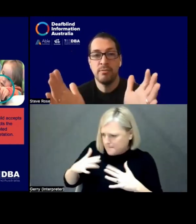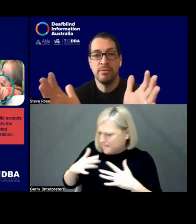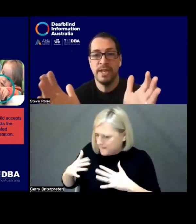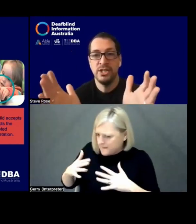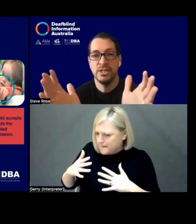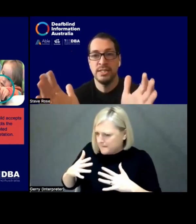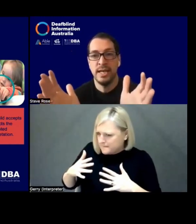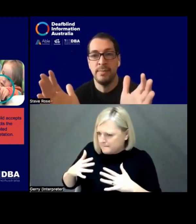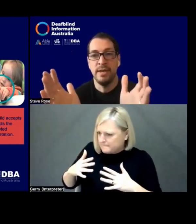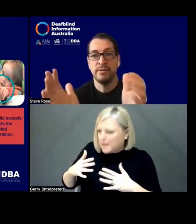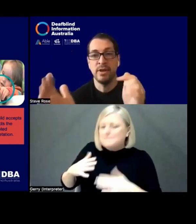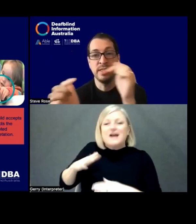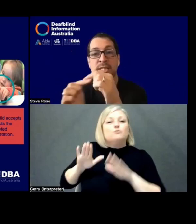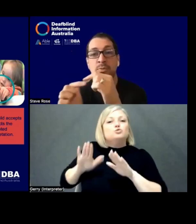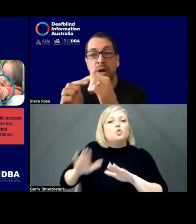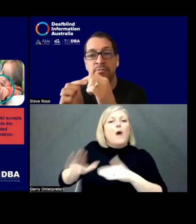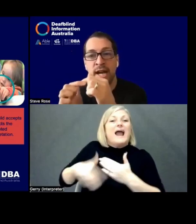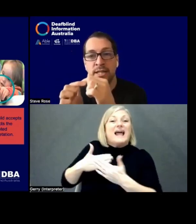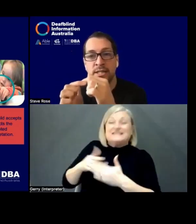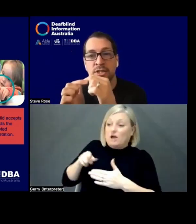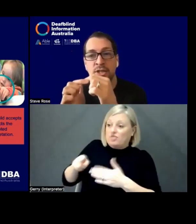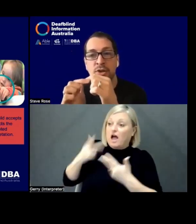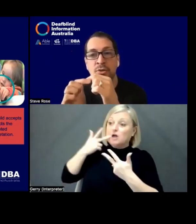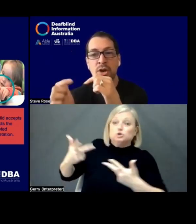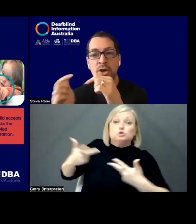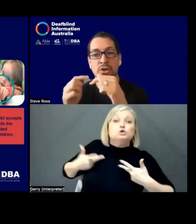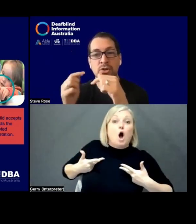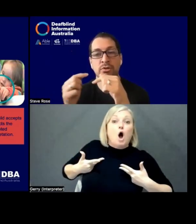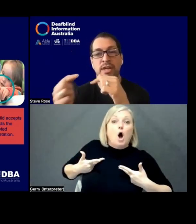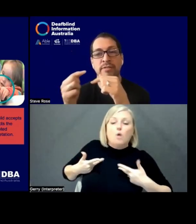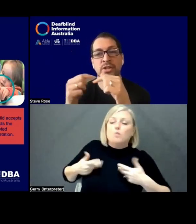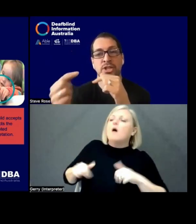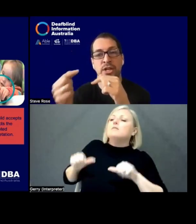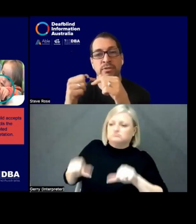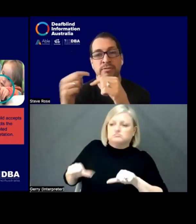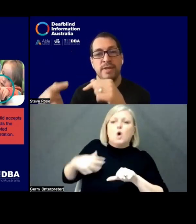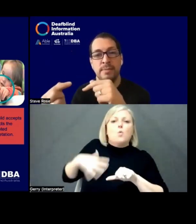the confirmation step in of going this is what I'm reacting to, you are not giving the child the